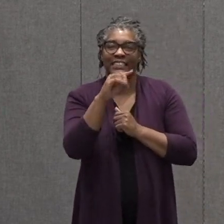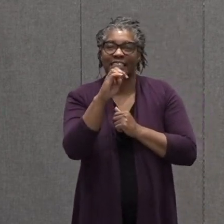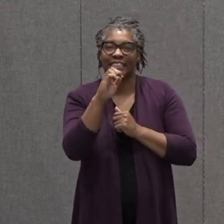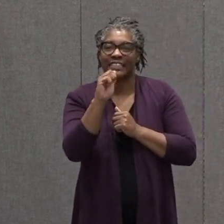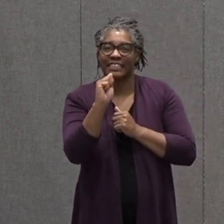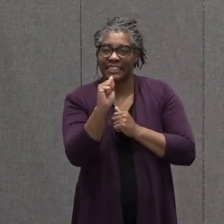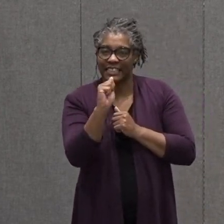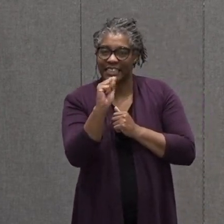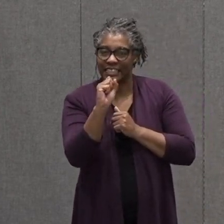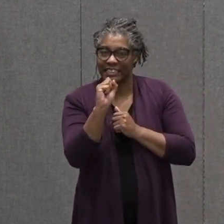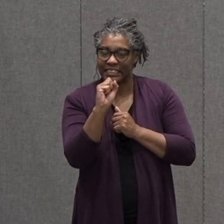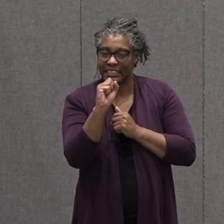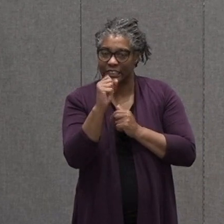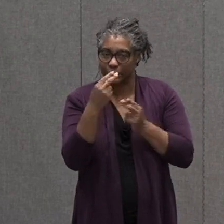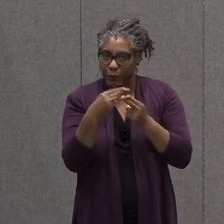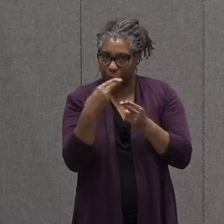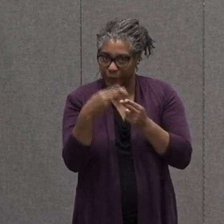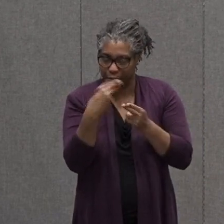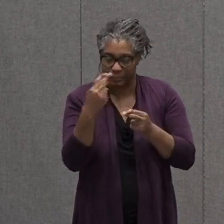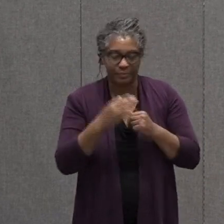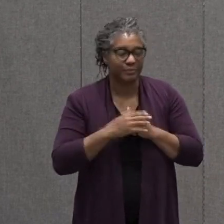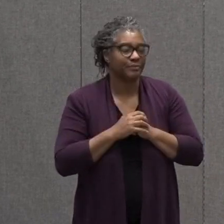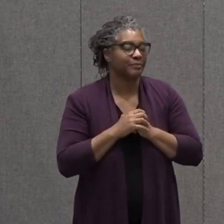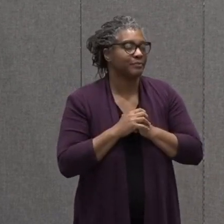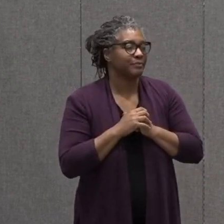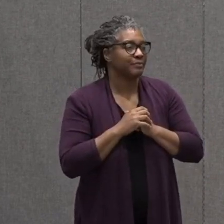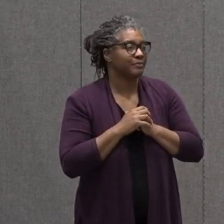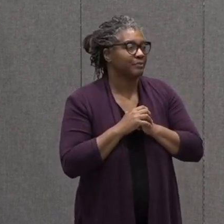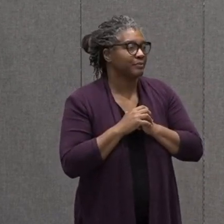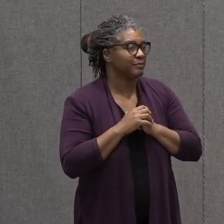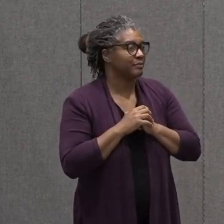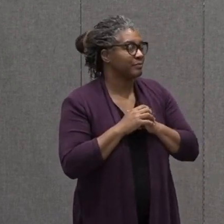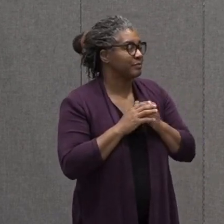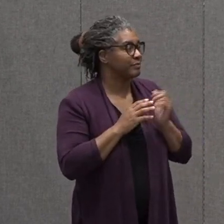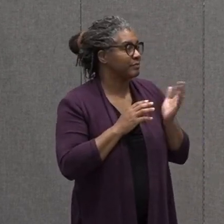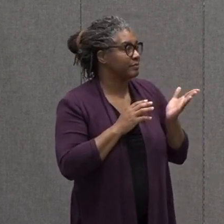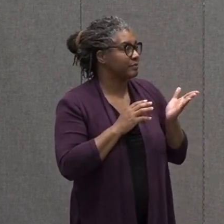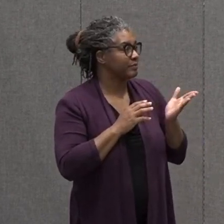And then you will want two regular spoons